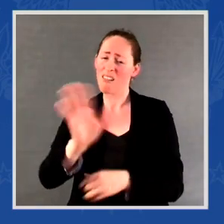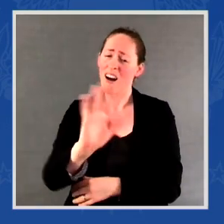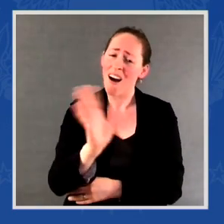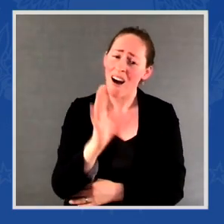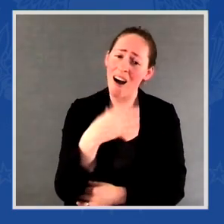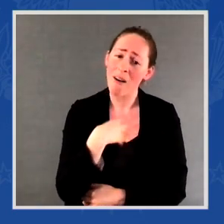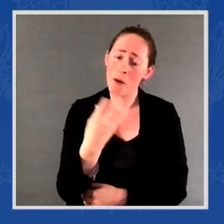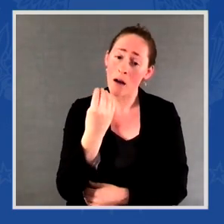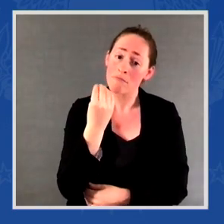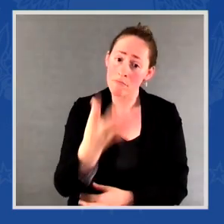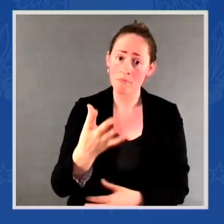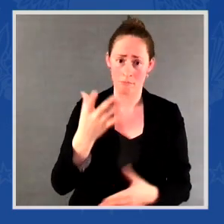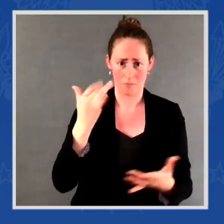in history, number one.